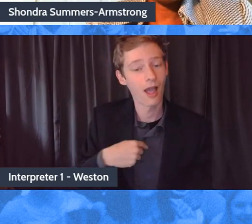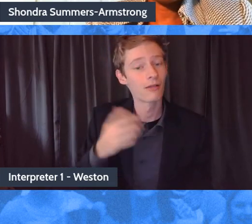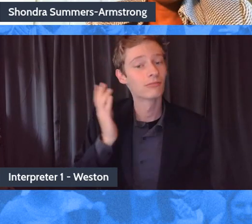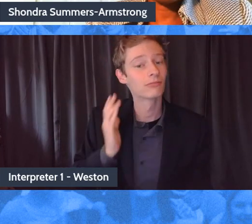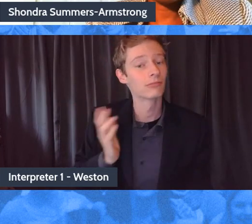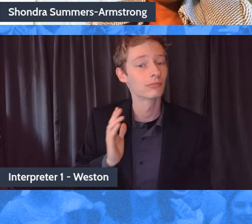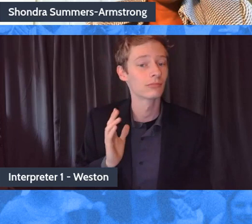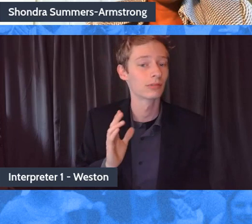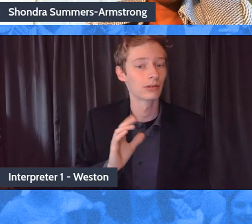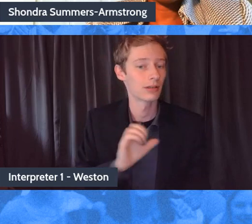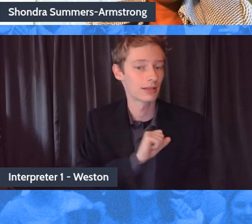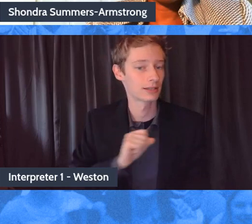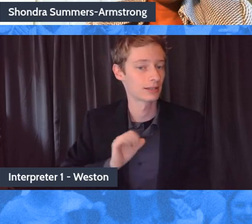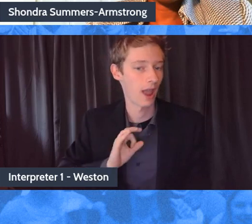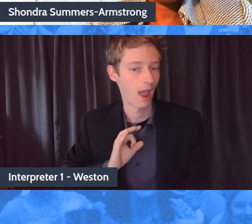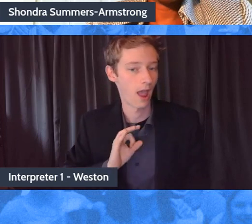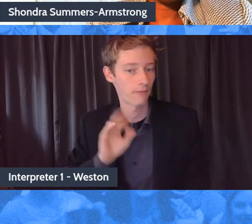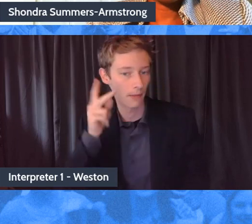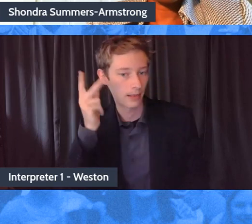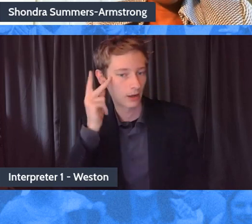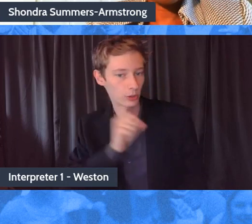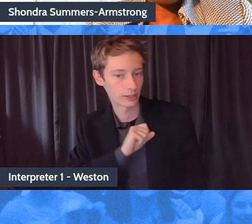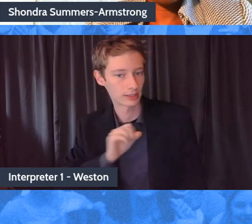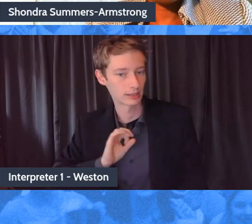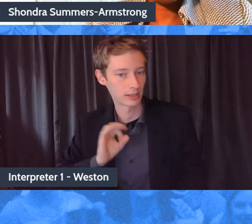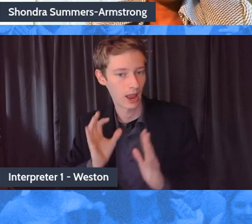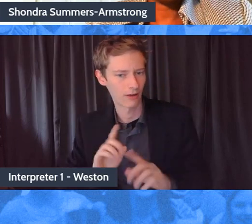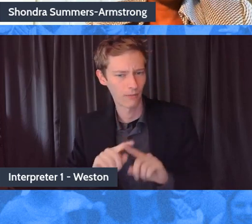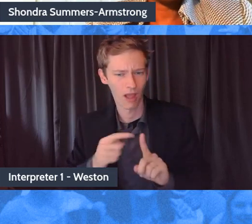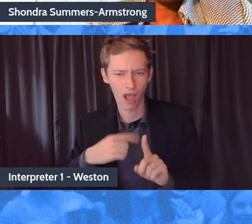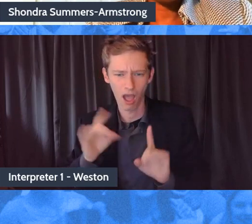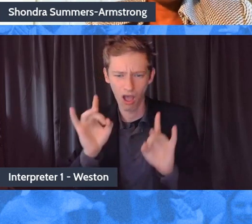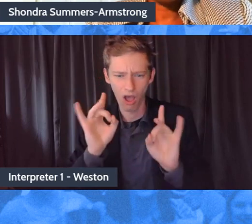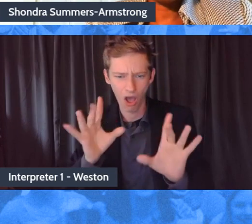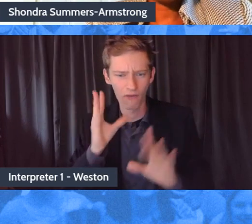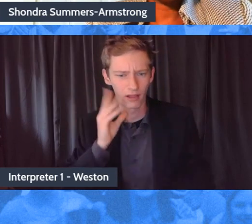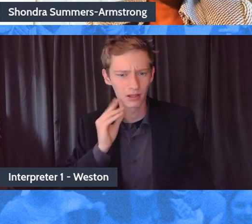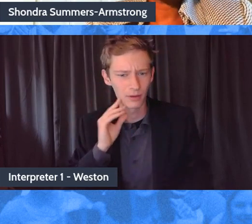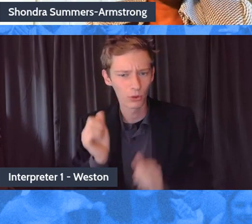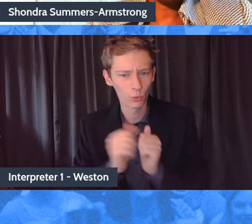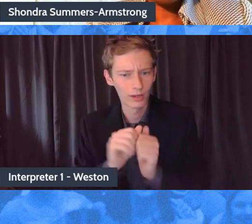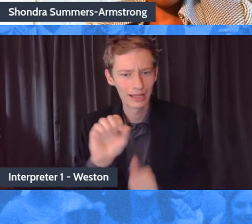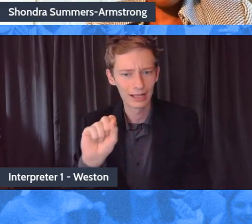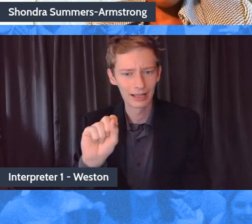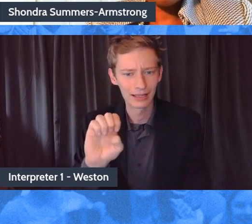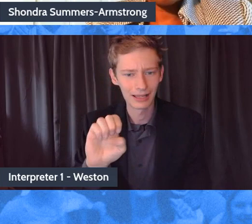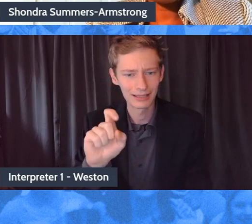but I had to do an awful experience, honestly, with sexism in the Capitol. But I vowed never to come back to the Capitol